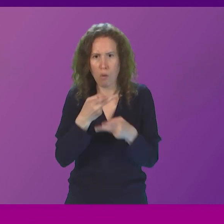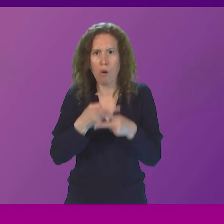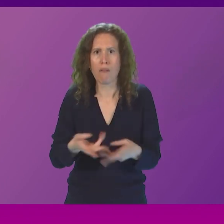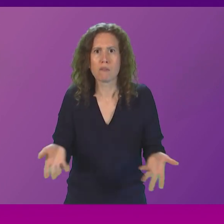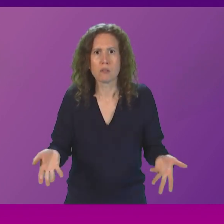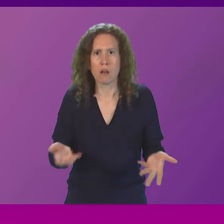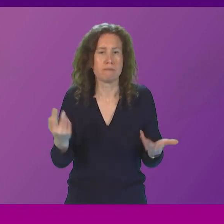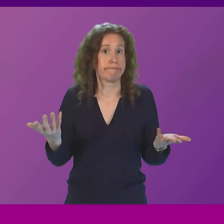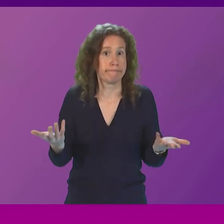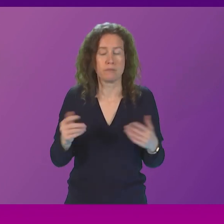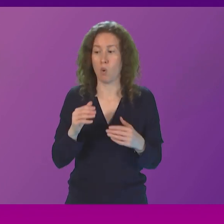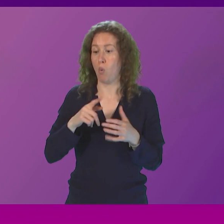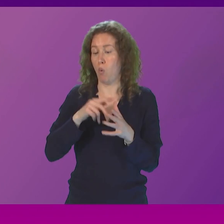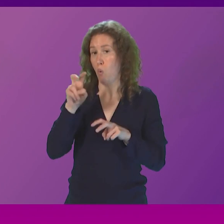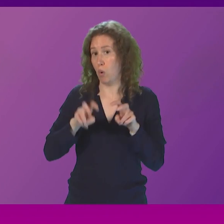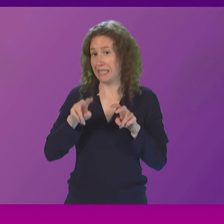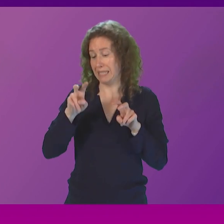Audit Scotland has even said that the sector is fragile.